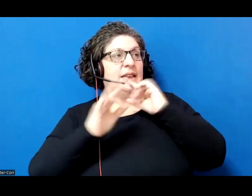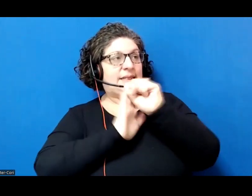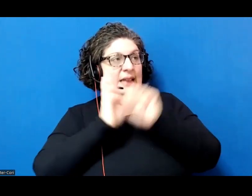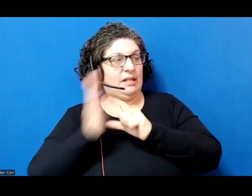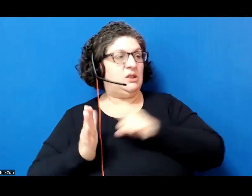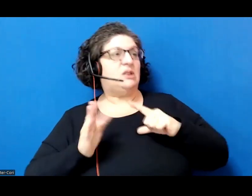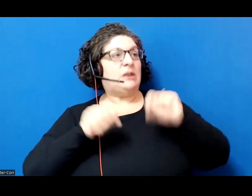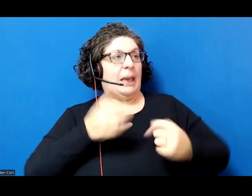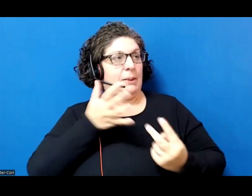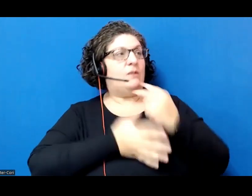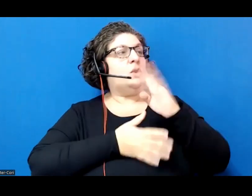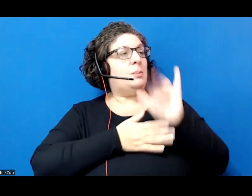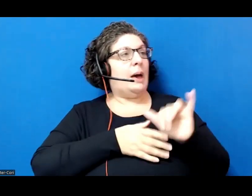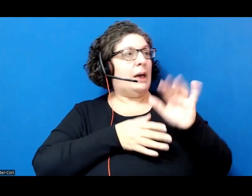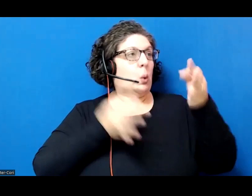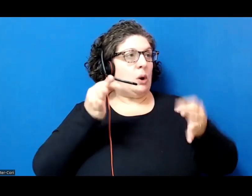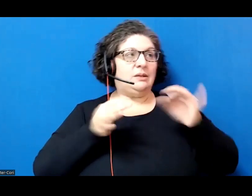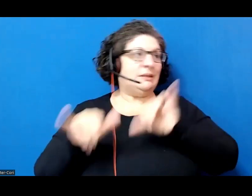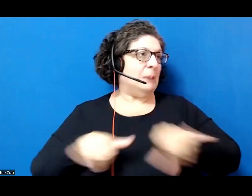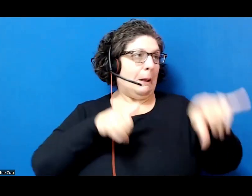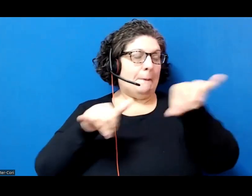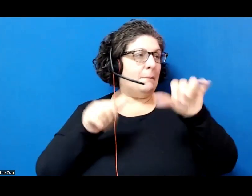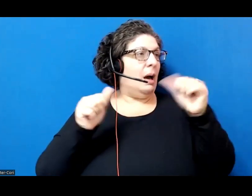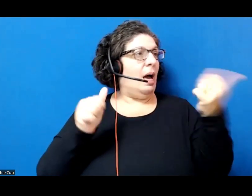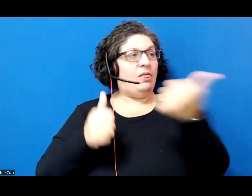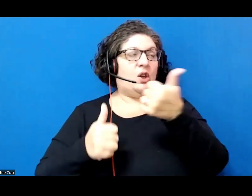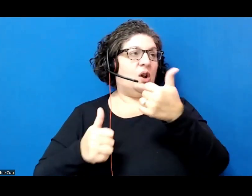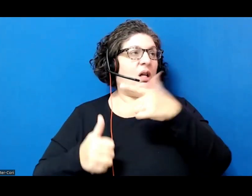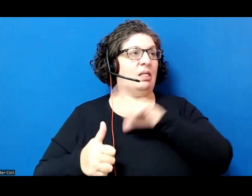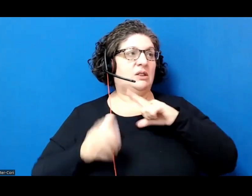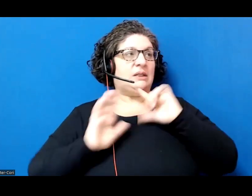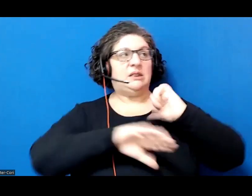by courts just like any other legislative enactment when they're unconstitutional?